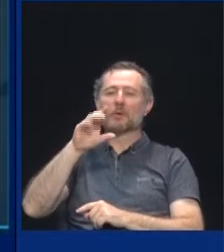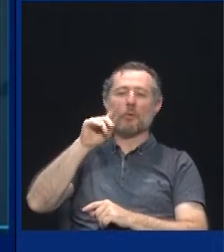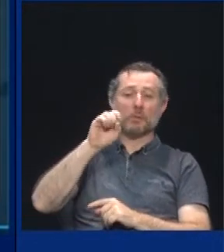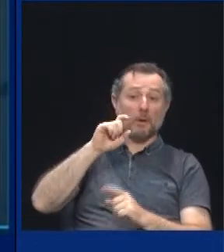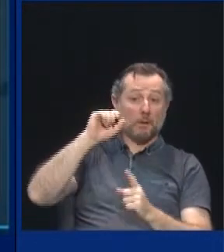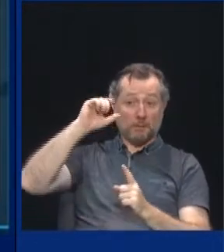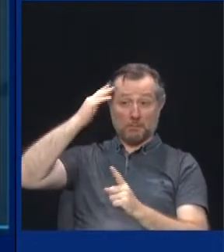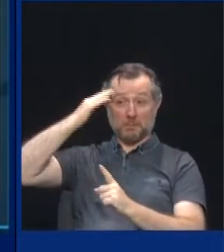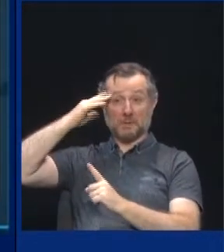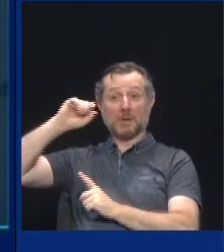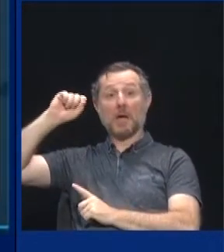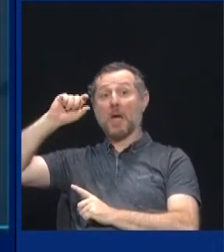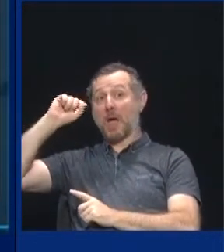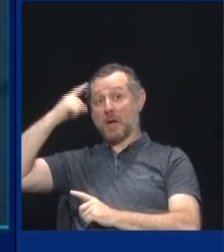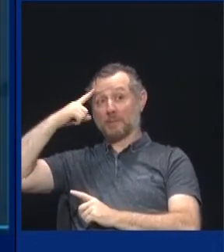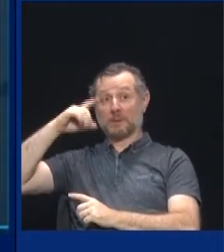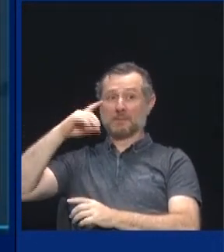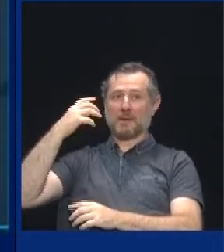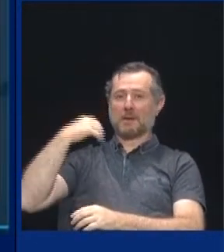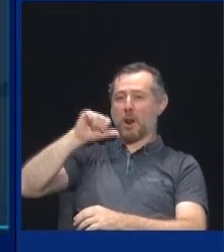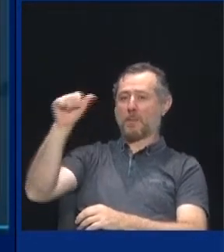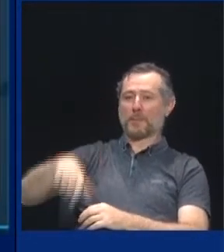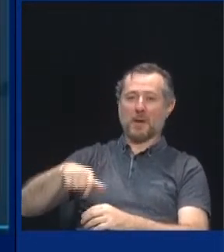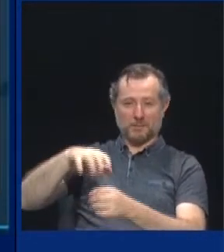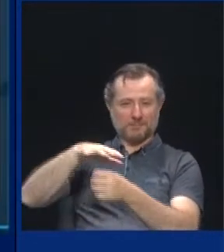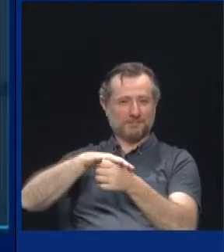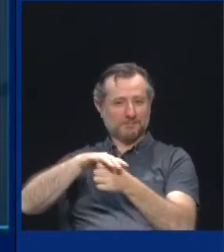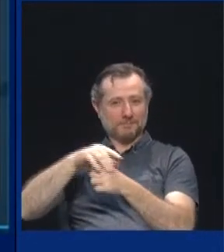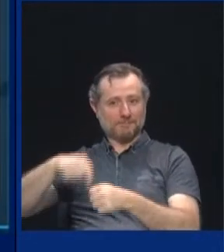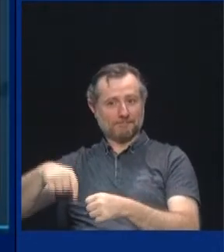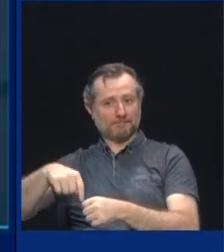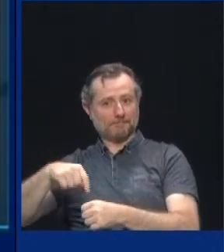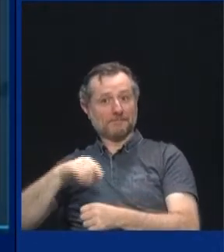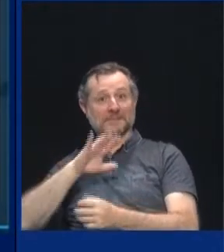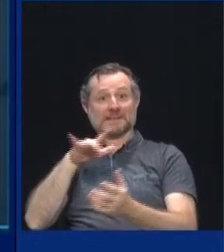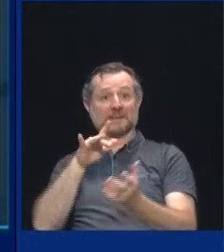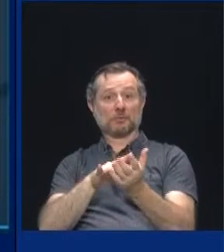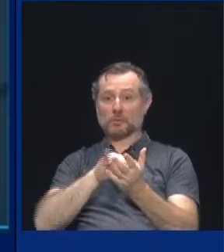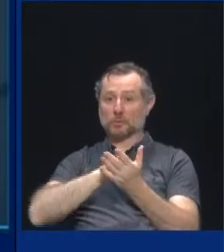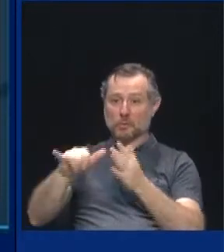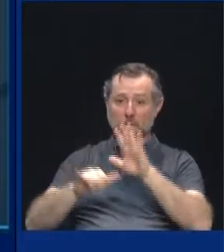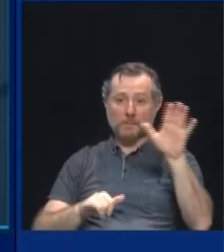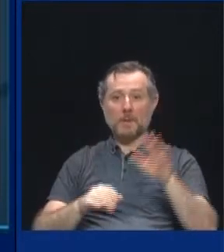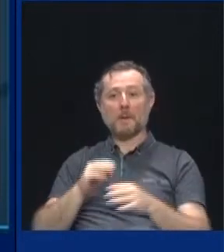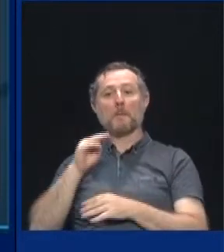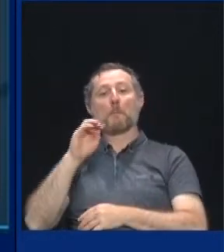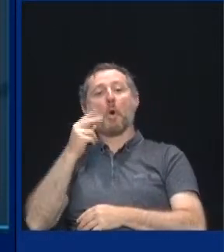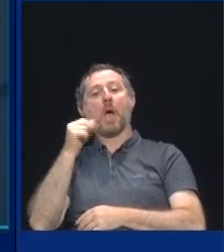THE STATE, BUT WE KNOW EXACTLY WHERE IT IS BY ZIP CODE. AND IT IS CAPITAL REGION, CENTRAL NEW YORK, AND MID